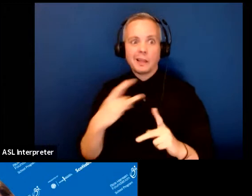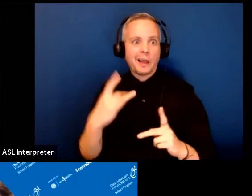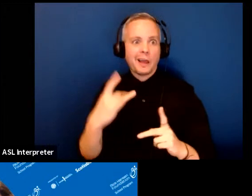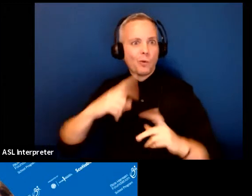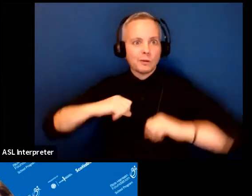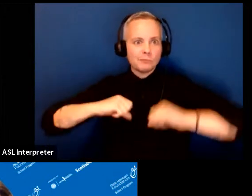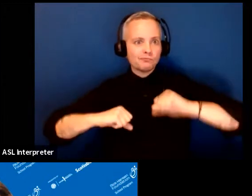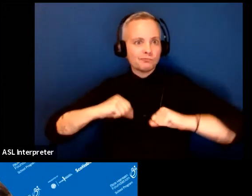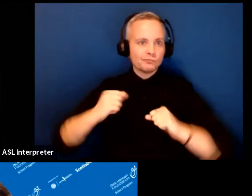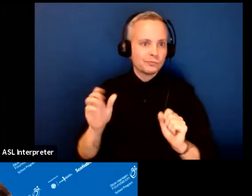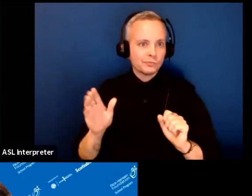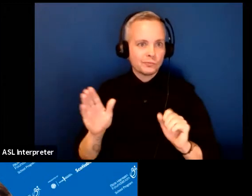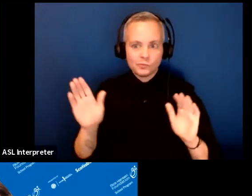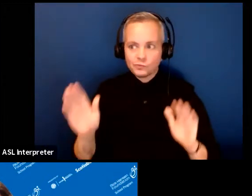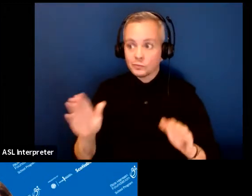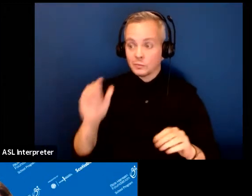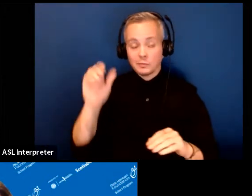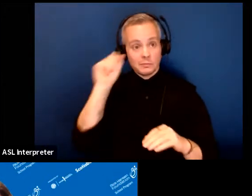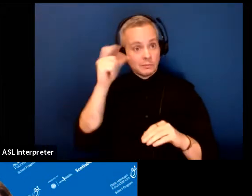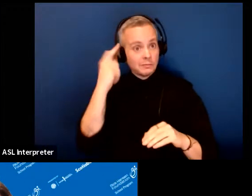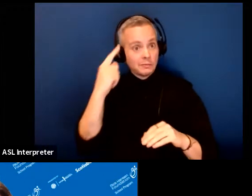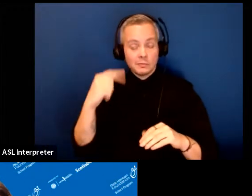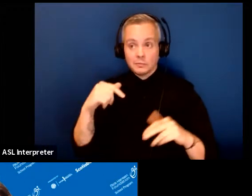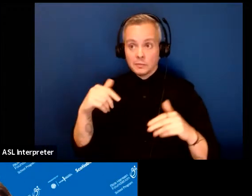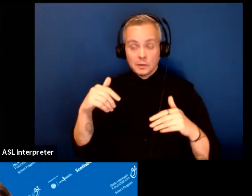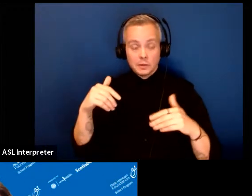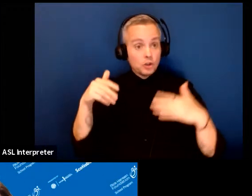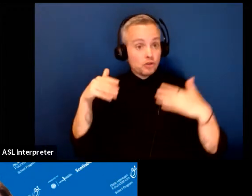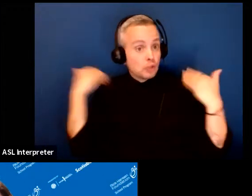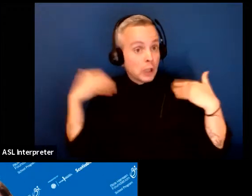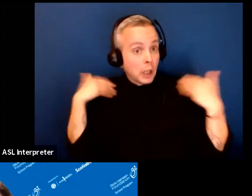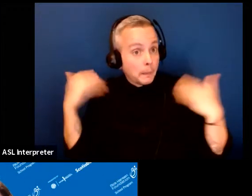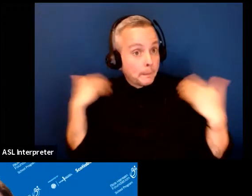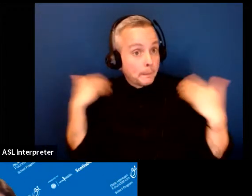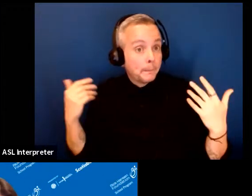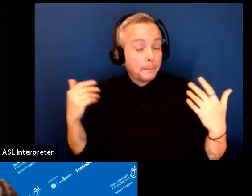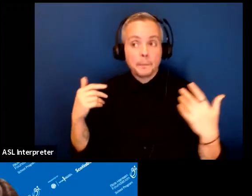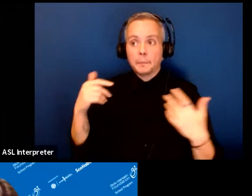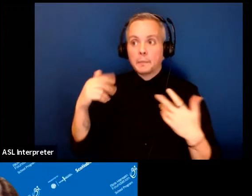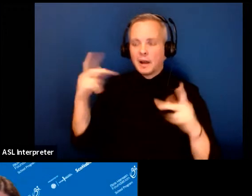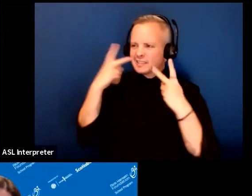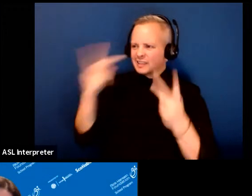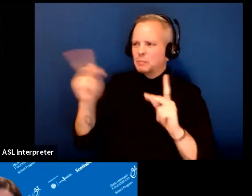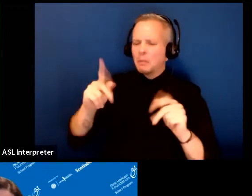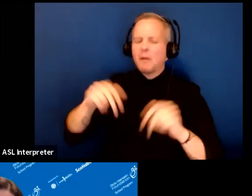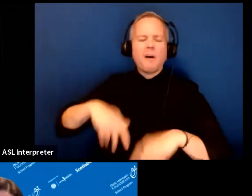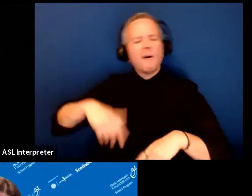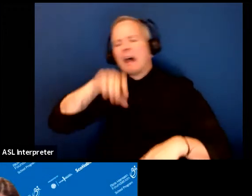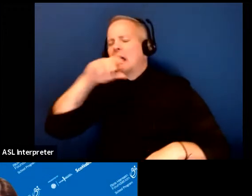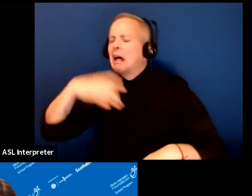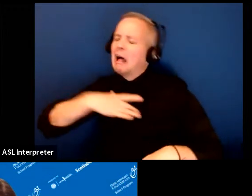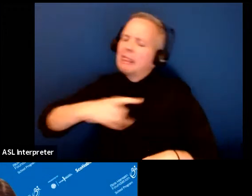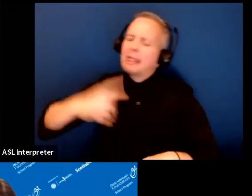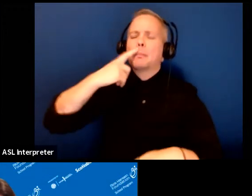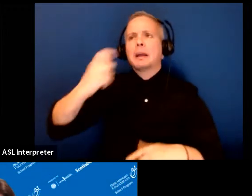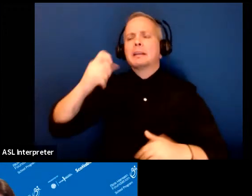I'M AT THE GYM BECAUSE IT'S A NICE BIG BATHROOM. AND YOU CAN MOVE AROUND AND TAKE YOUR TIME AND GET DRESSED.